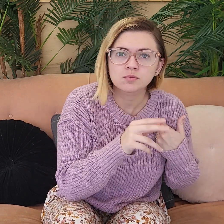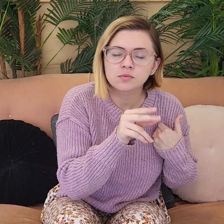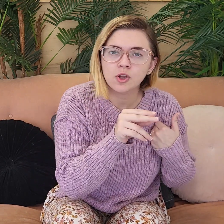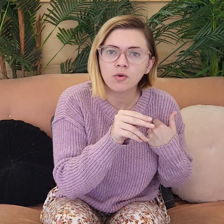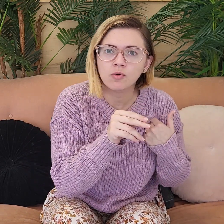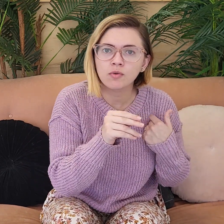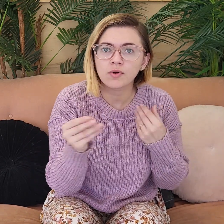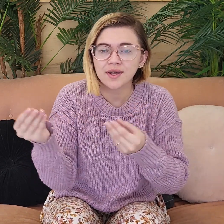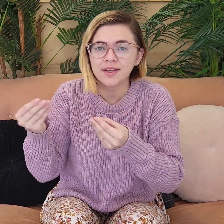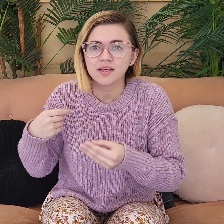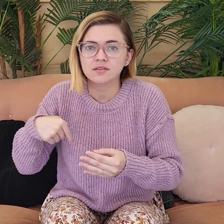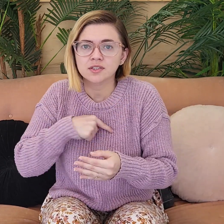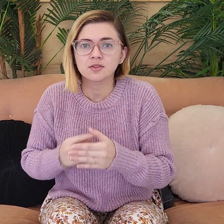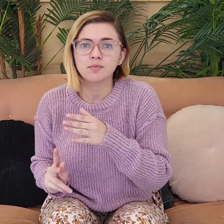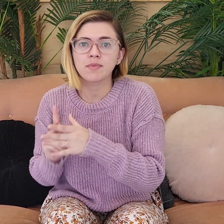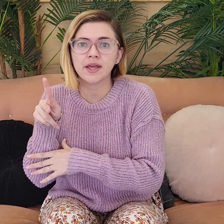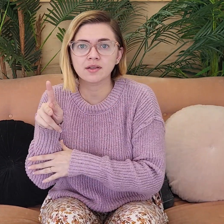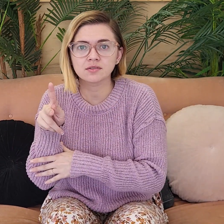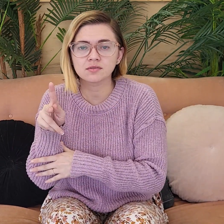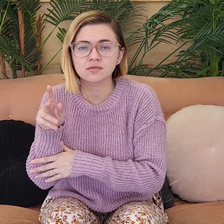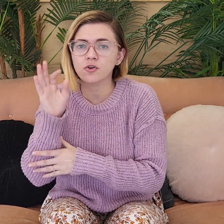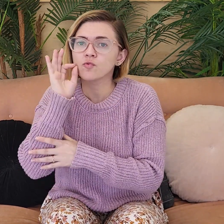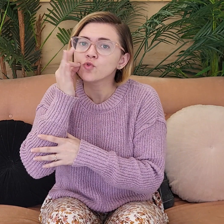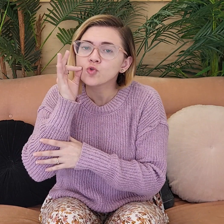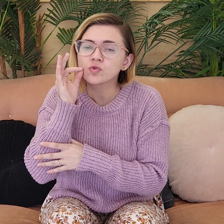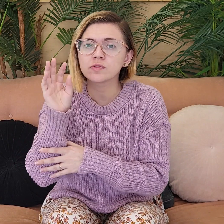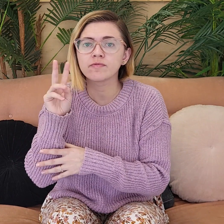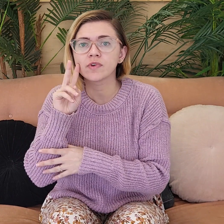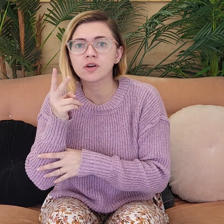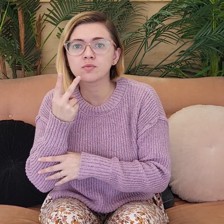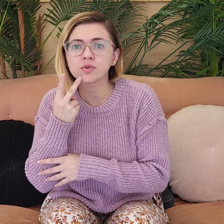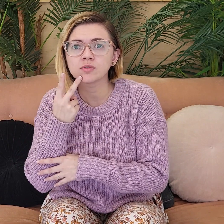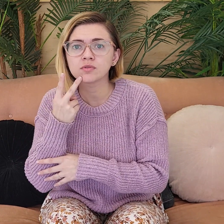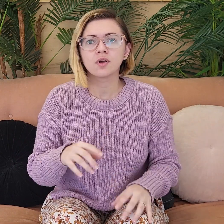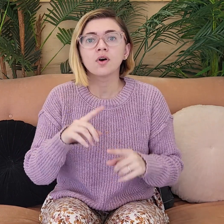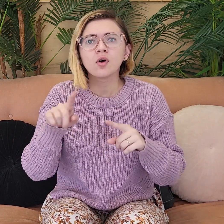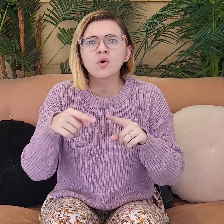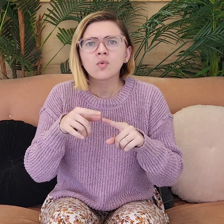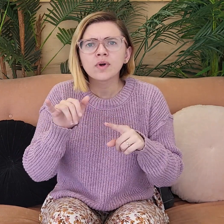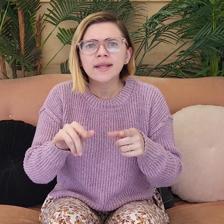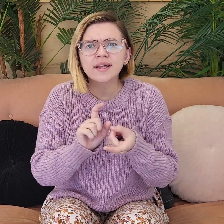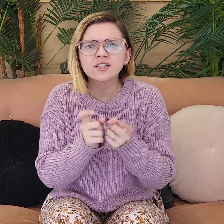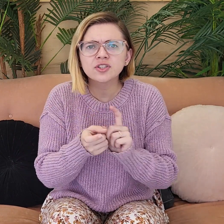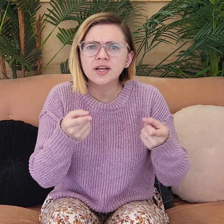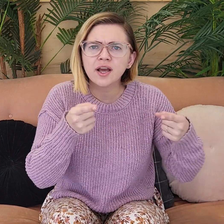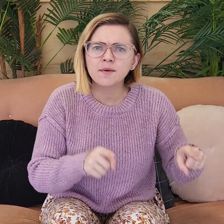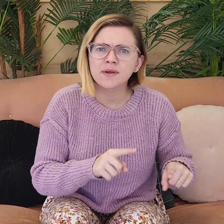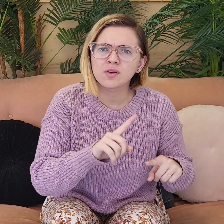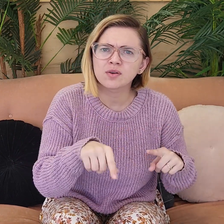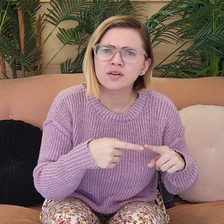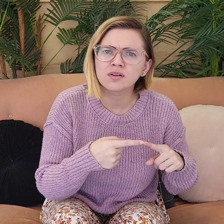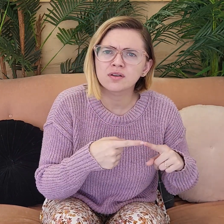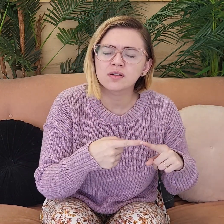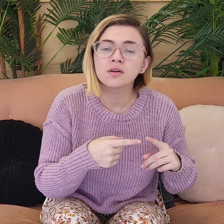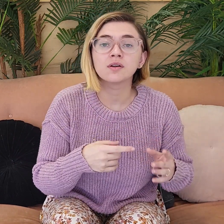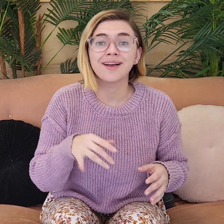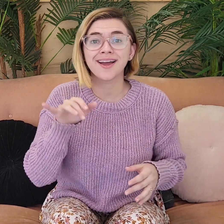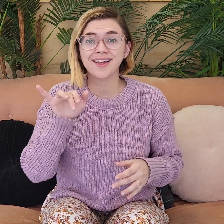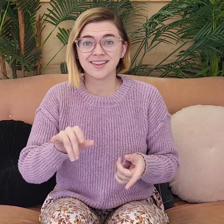Did he give us animals? No. He actually gave us plants, fruits and vegetables. When did that change happen?